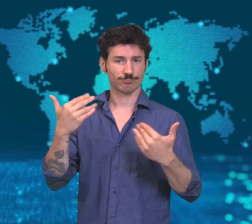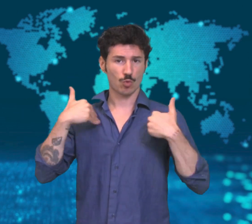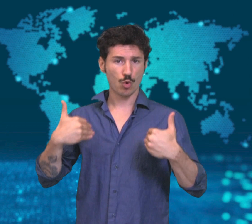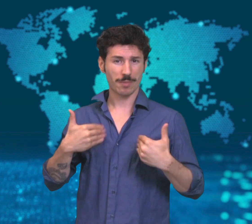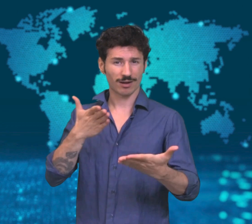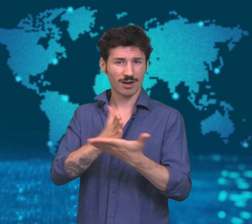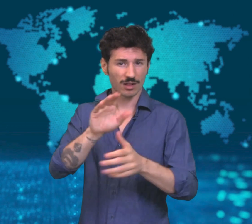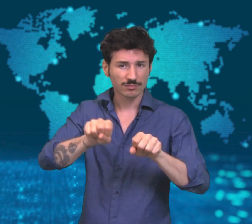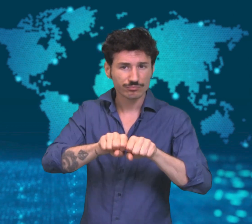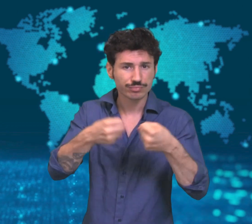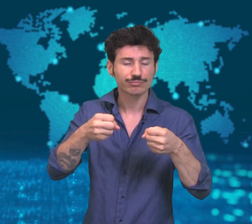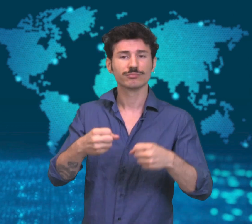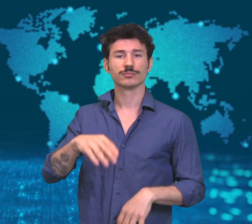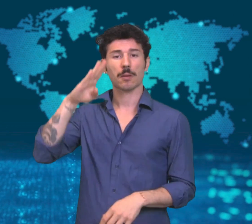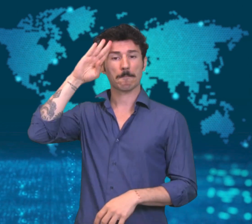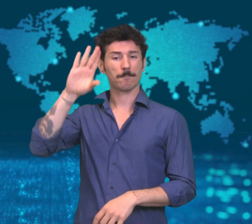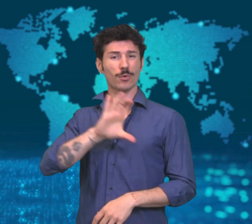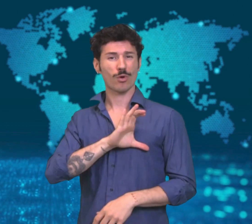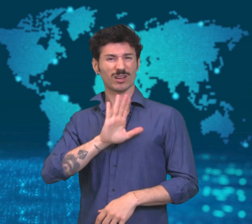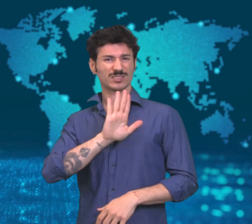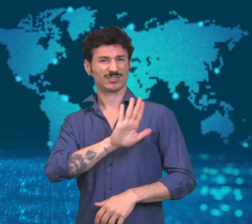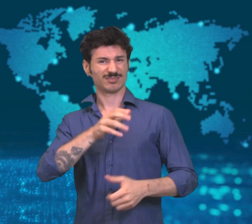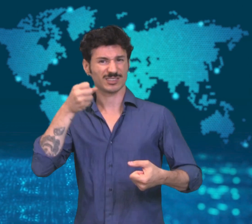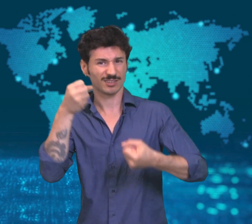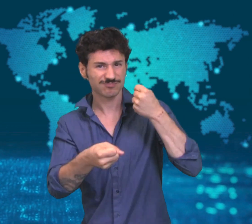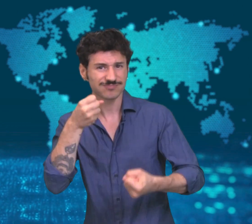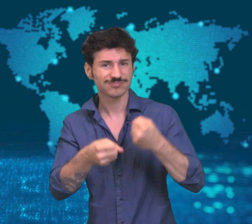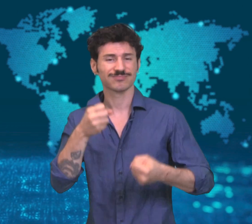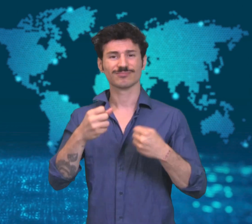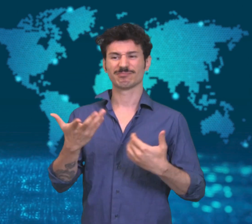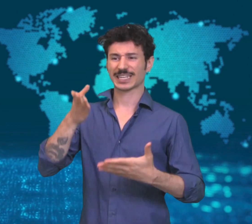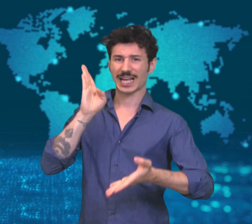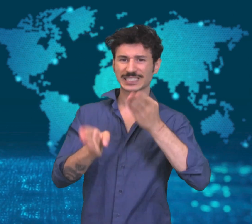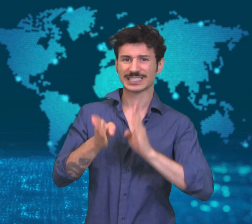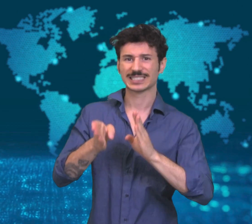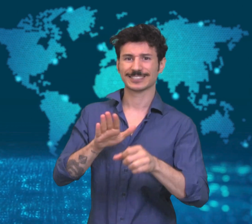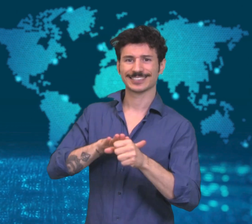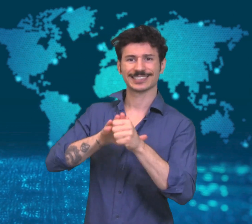and violence against people of African ascent.